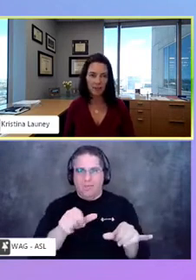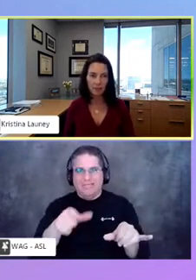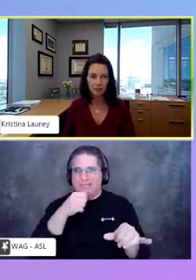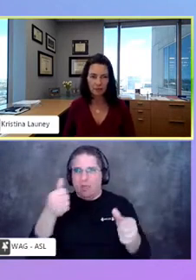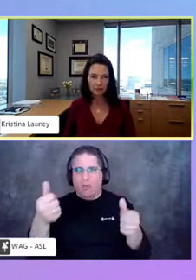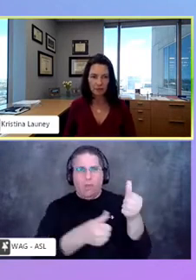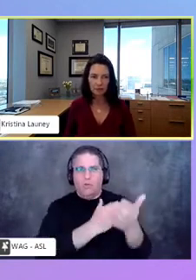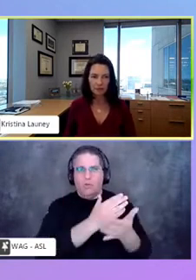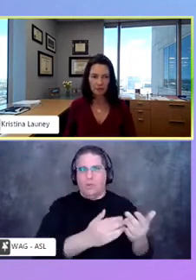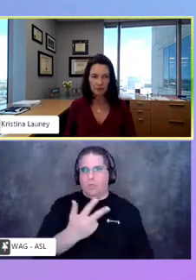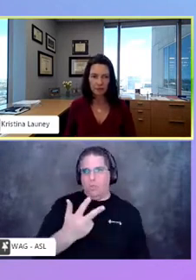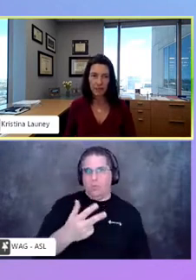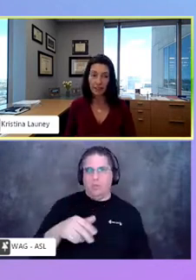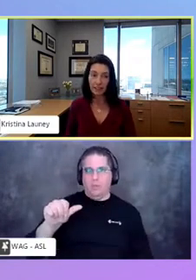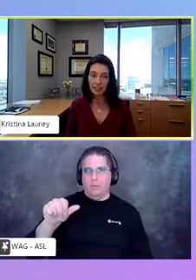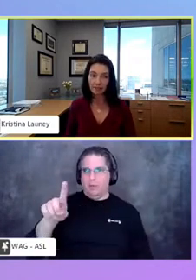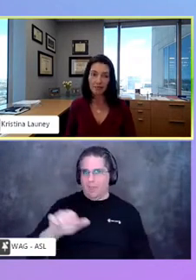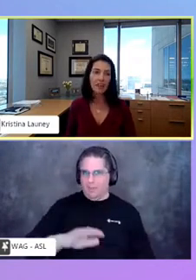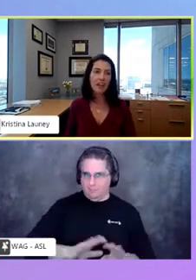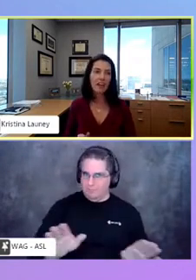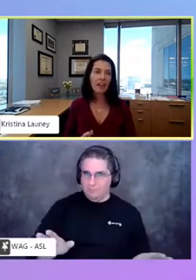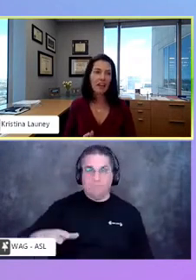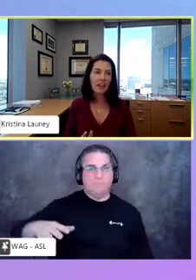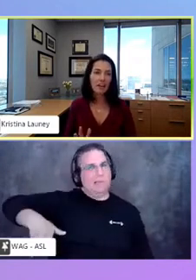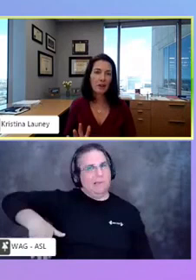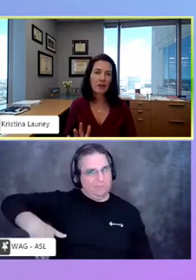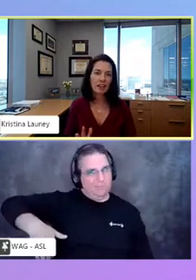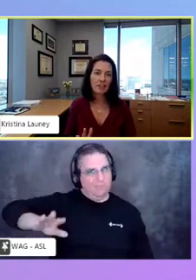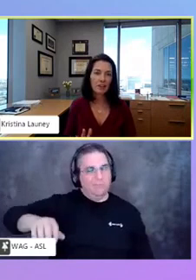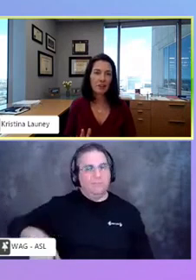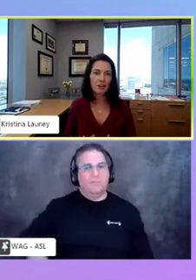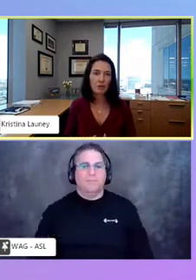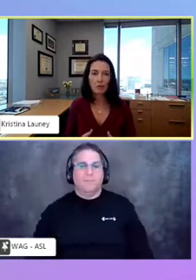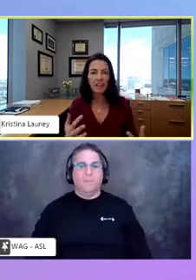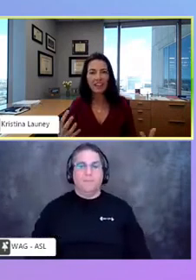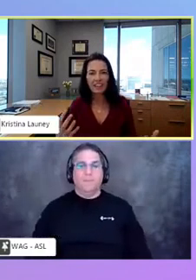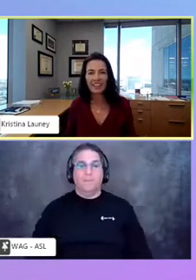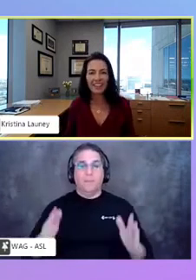from this slide is that it is not a legal standard under